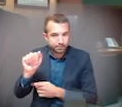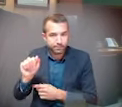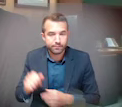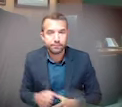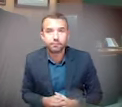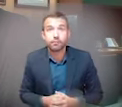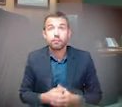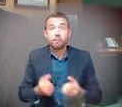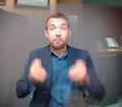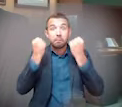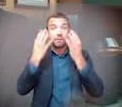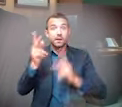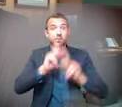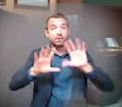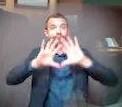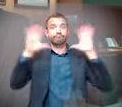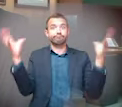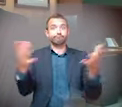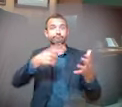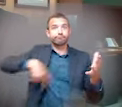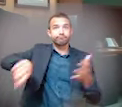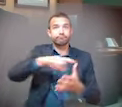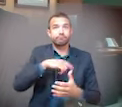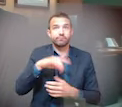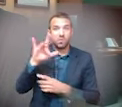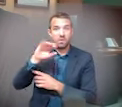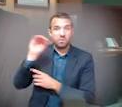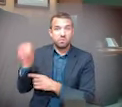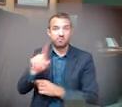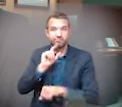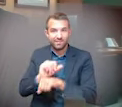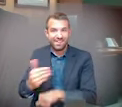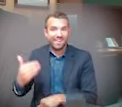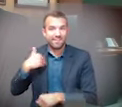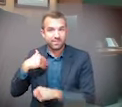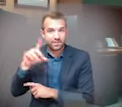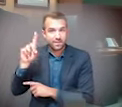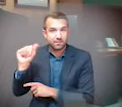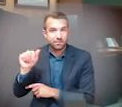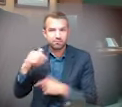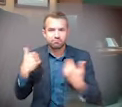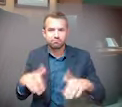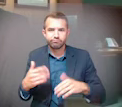the population with disabilities is benefiting from extensive discrimination protection.